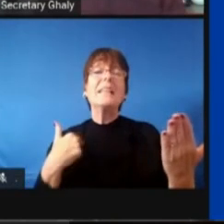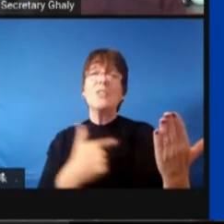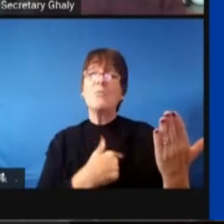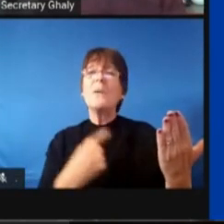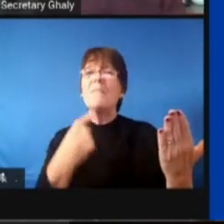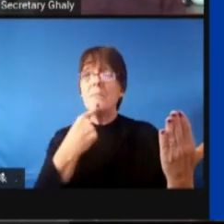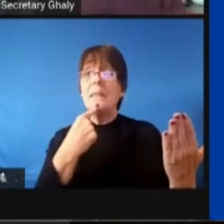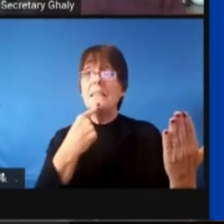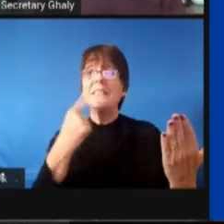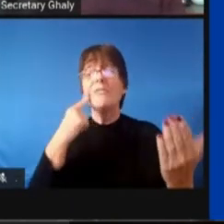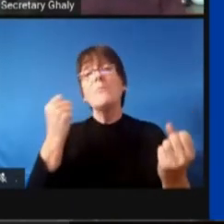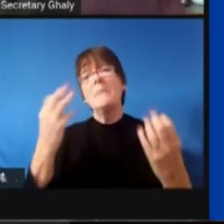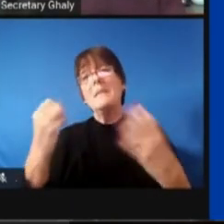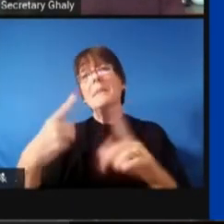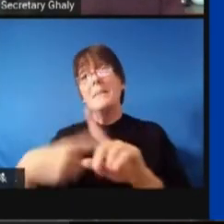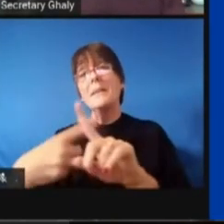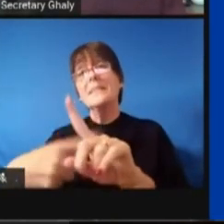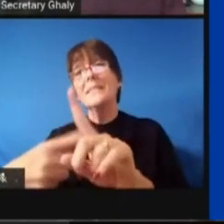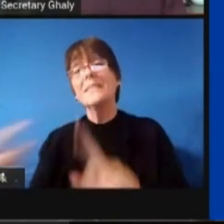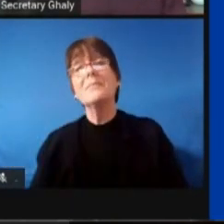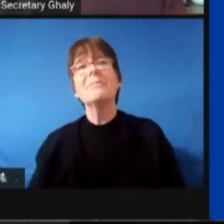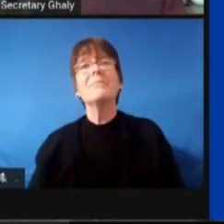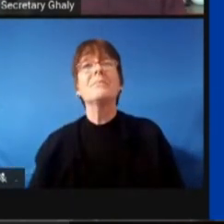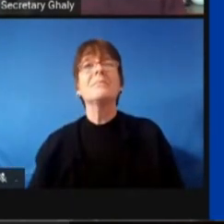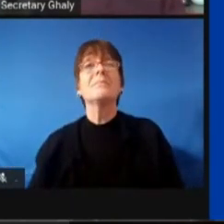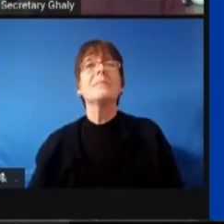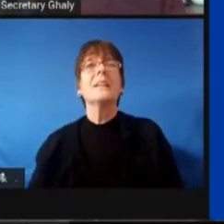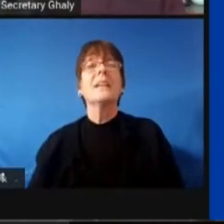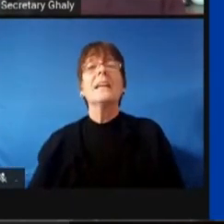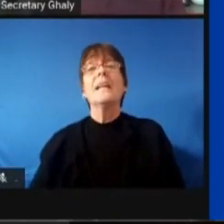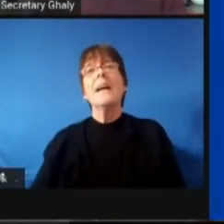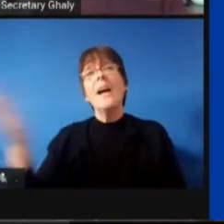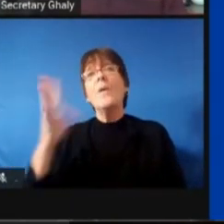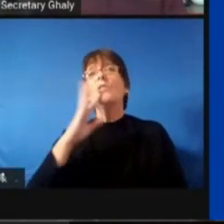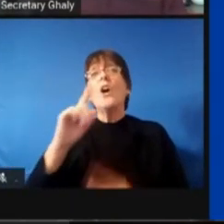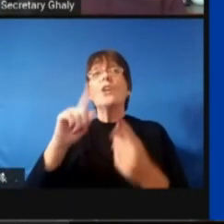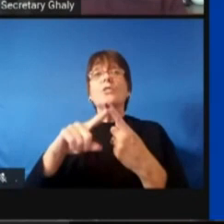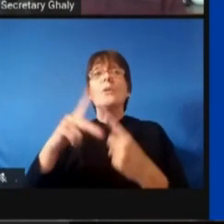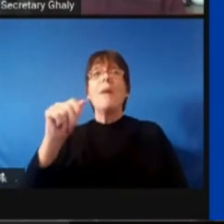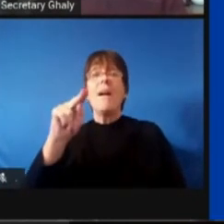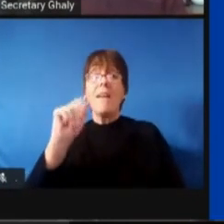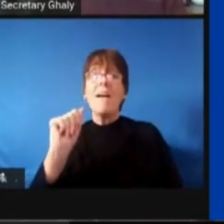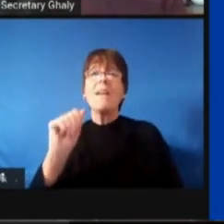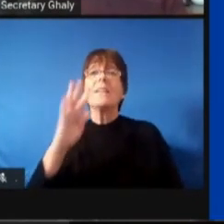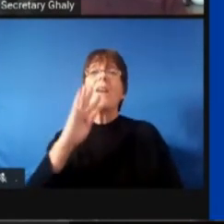FLATTEN THE CURVE ONCE AGAIN AND MAKE SURE THAT WE CAN SOON ENJOY MANY OF THE THINGS THAT WE HAVE MISSED FOR THE LAST FEW